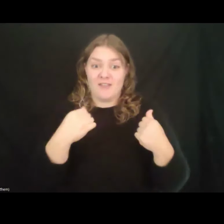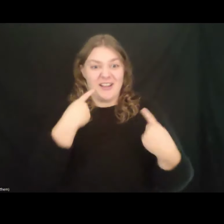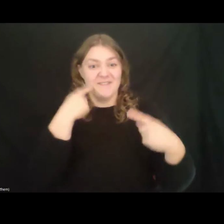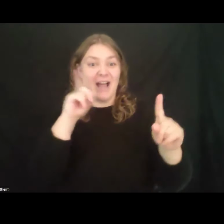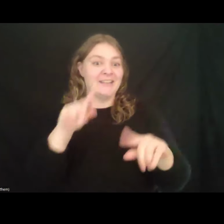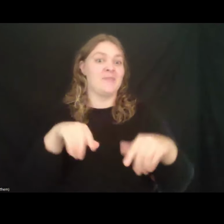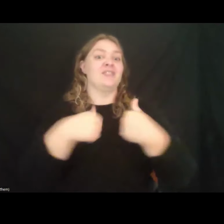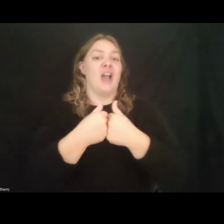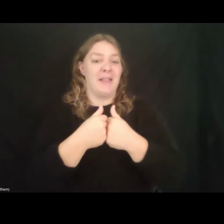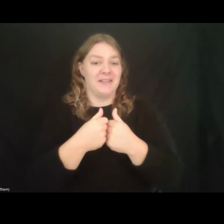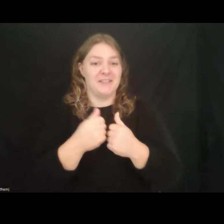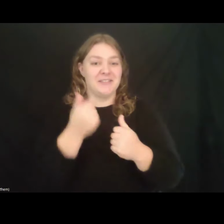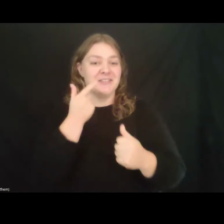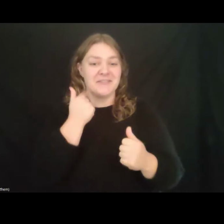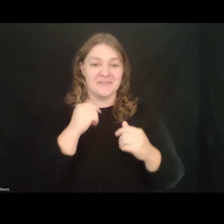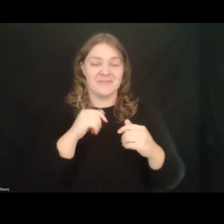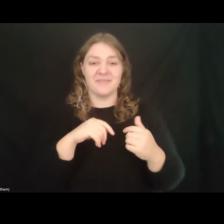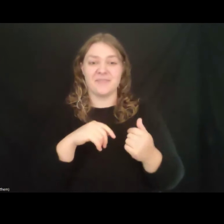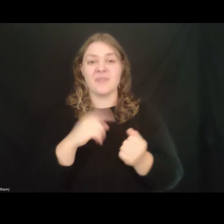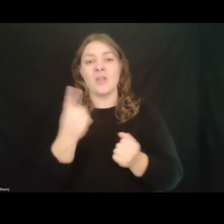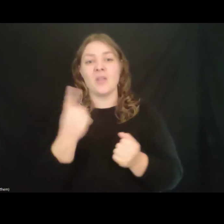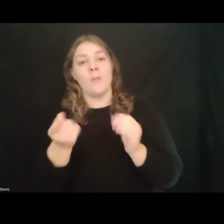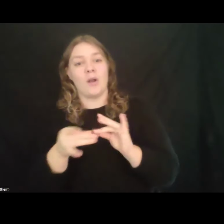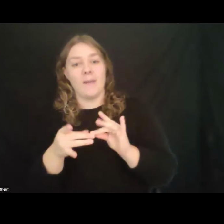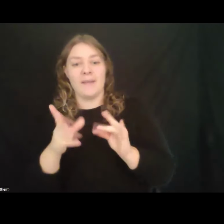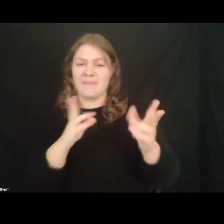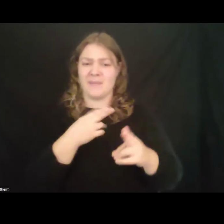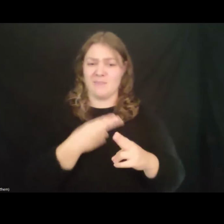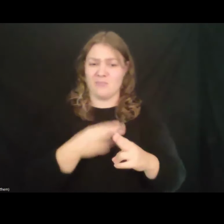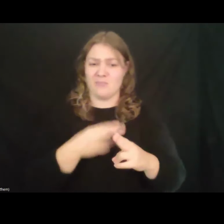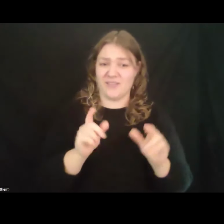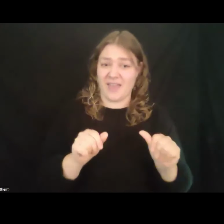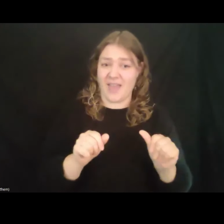from earlier can you speak and I know maybe you can do it briefly uh part of it or all of it can